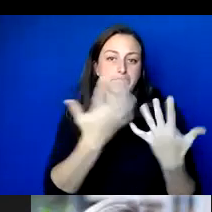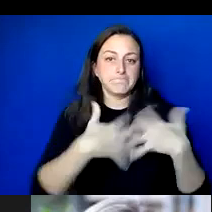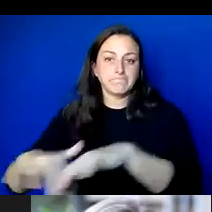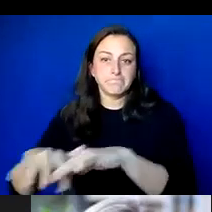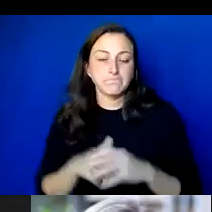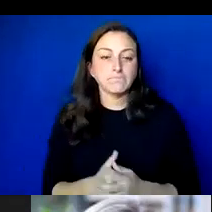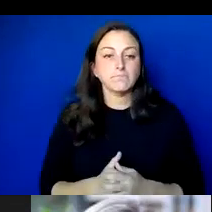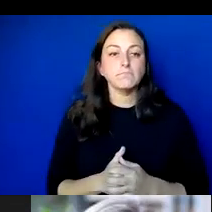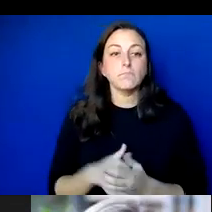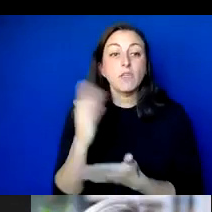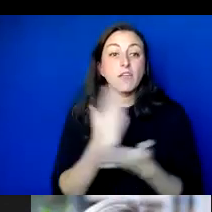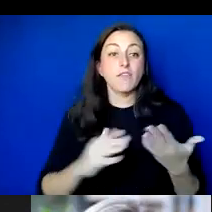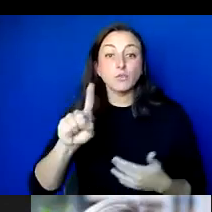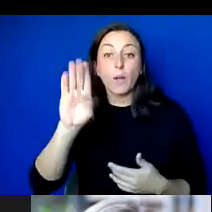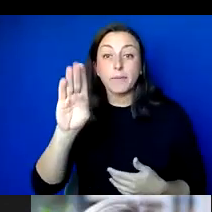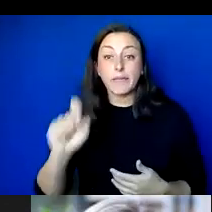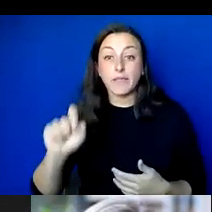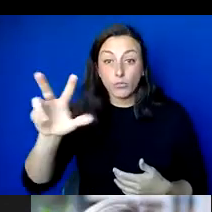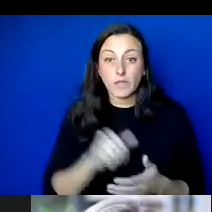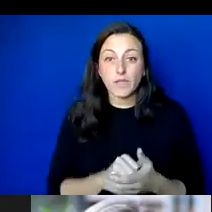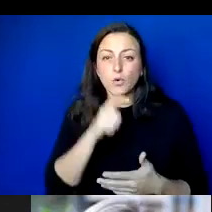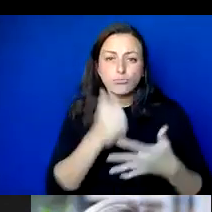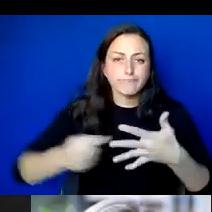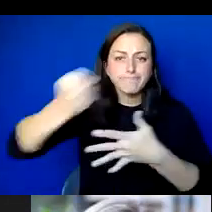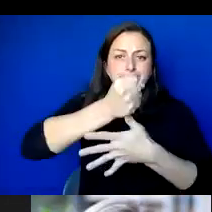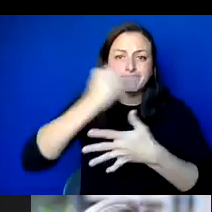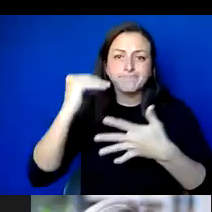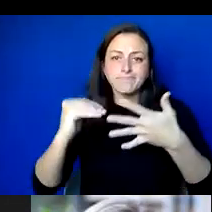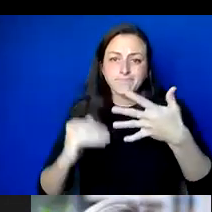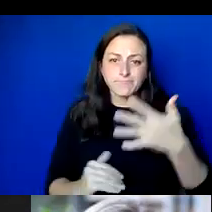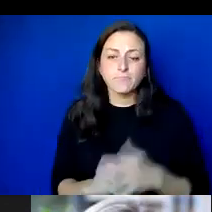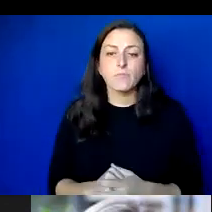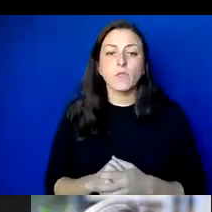So Phase 1B.3 prioritization: this phase includes frontline essential